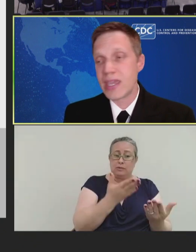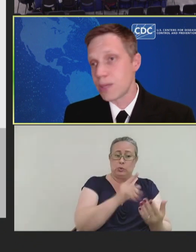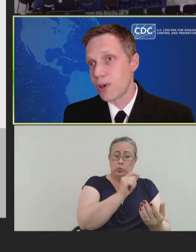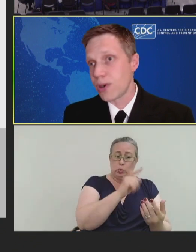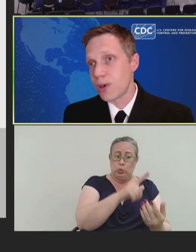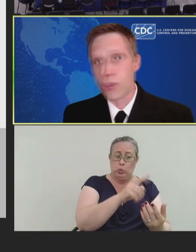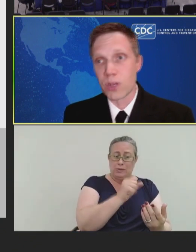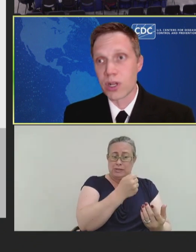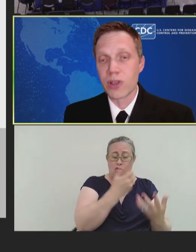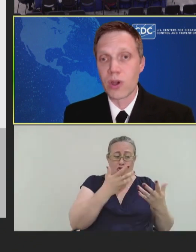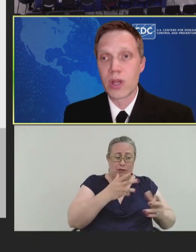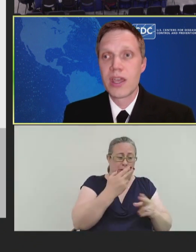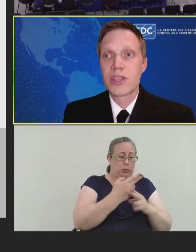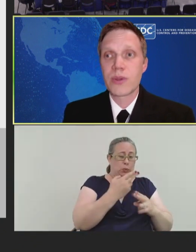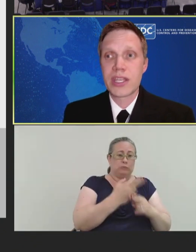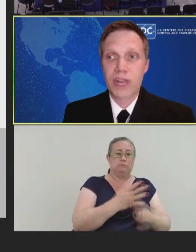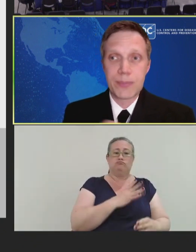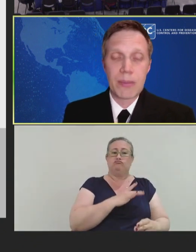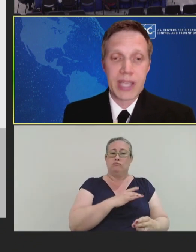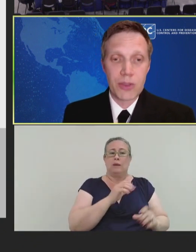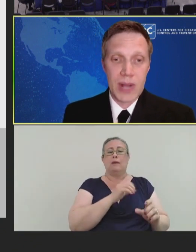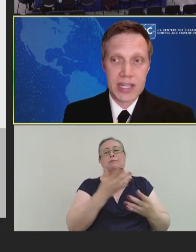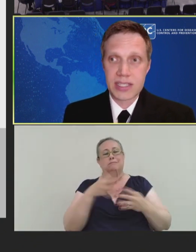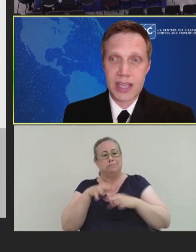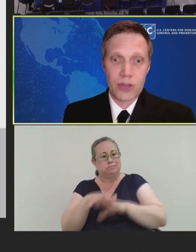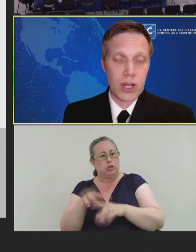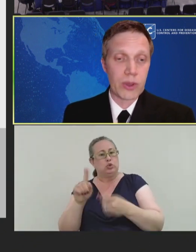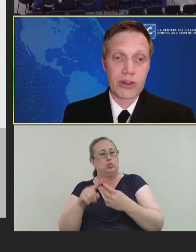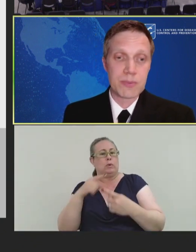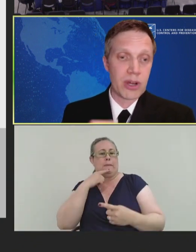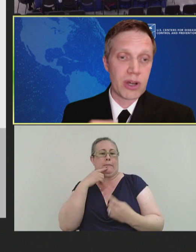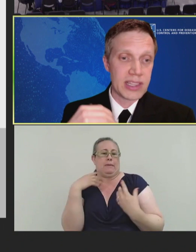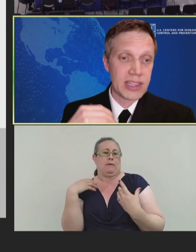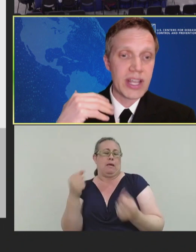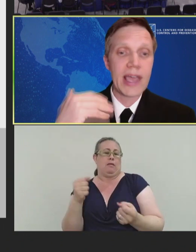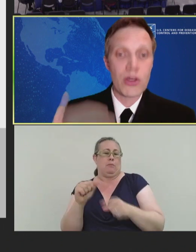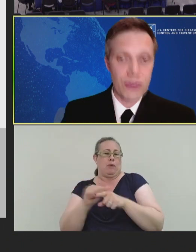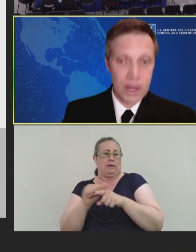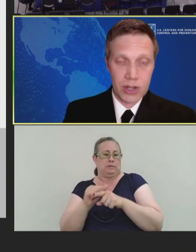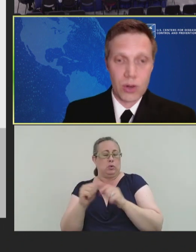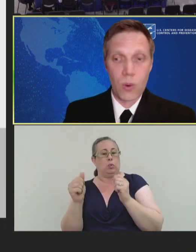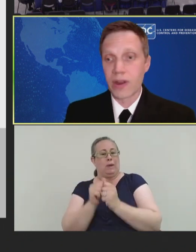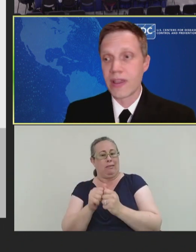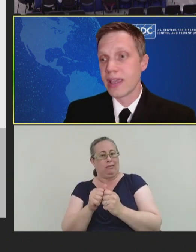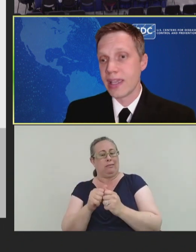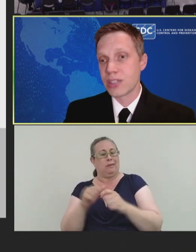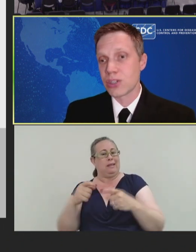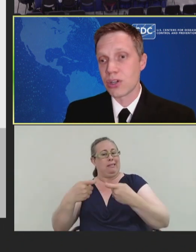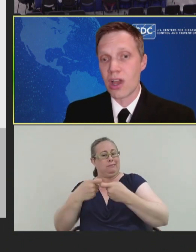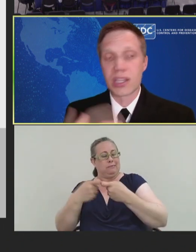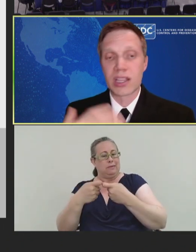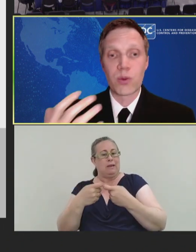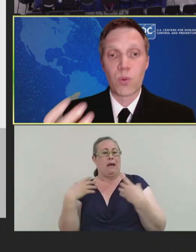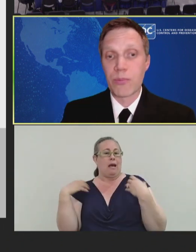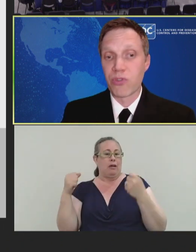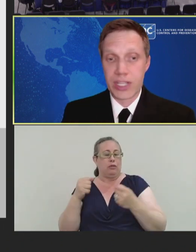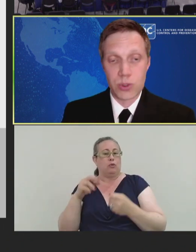it part of the workflow. So, integrating public health practice into healthcare, whether it's part of the electronic health record or in certain online web resources